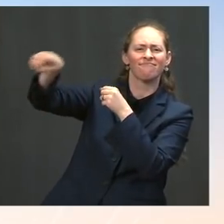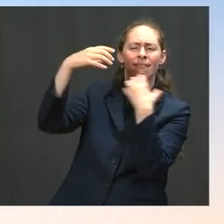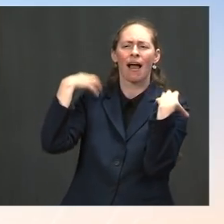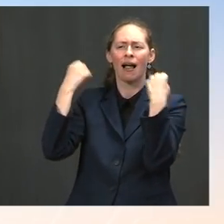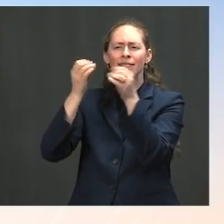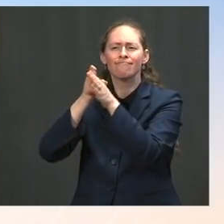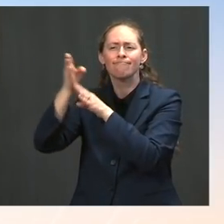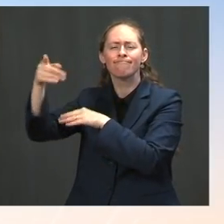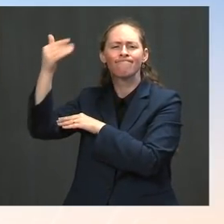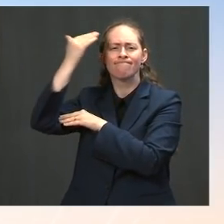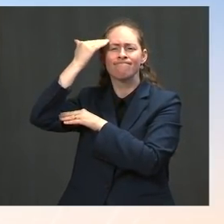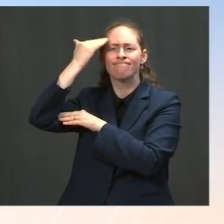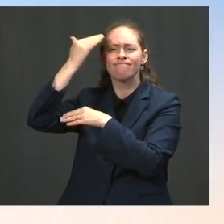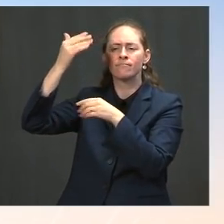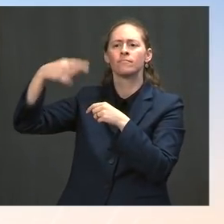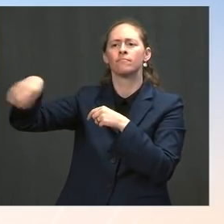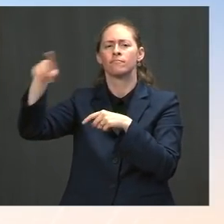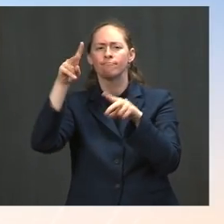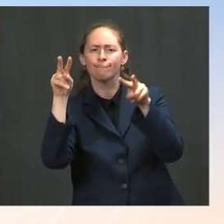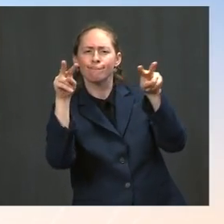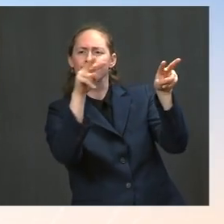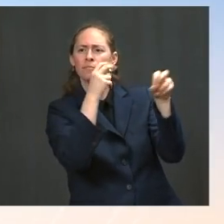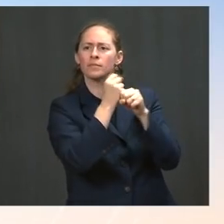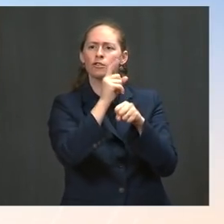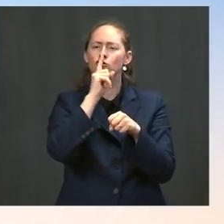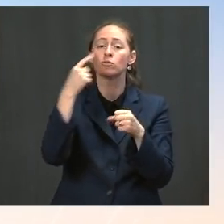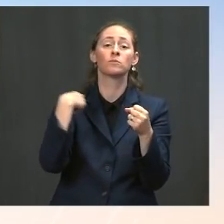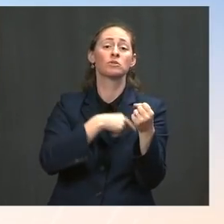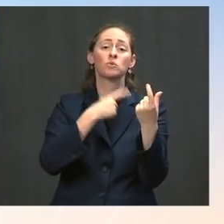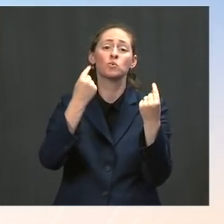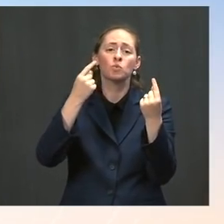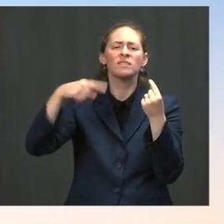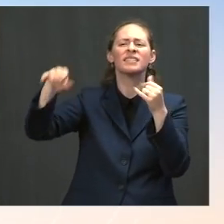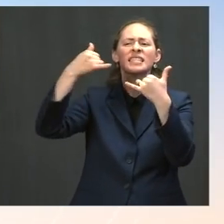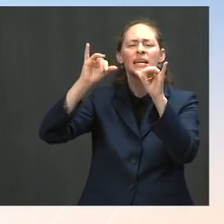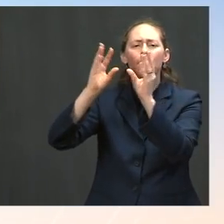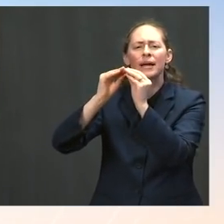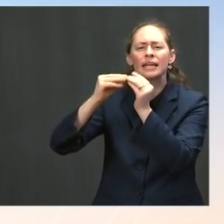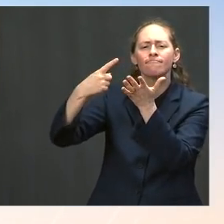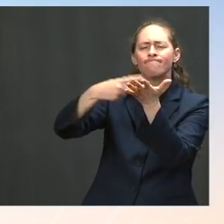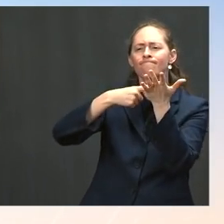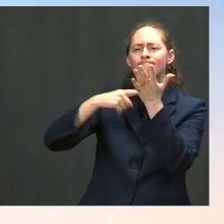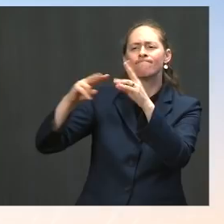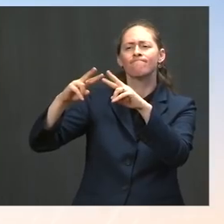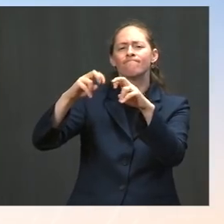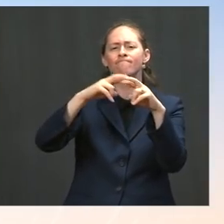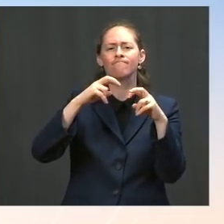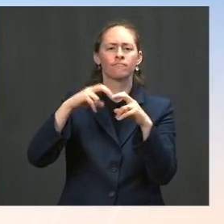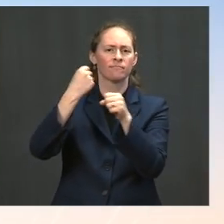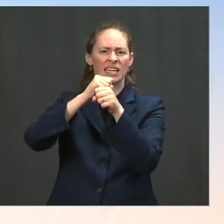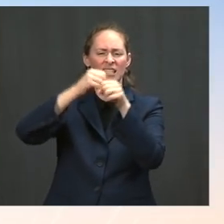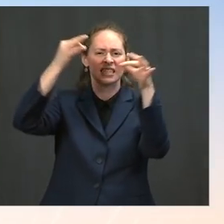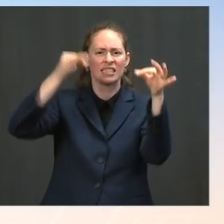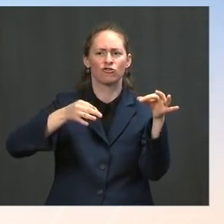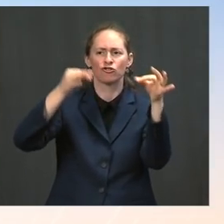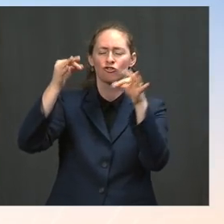We are continuing -- those are continuing to have discussions. They -- those decisions will be made based on public health guidelines.